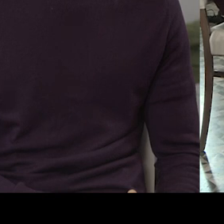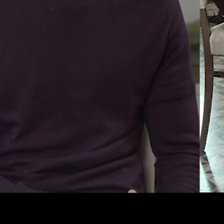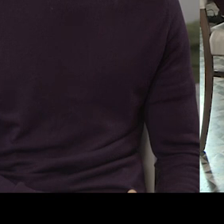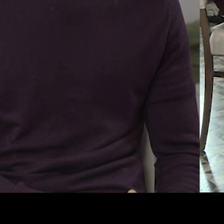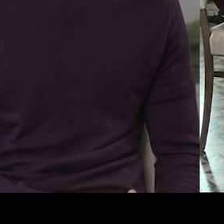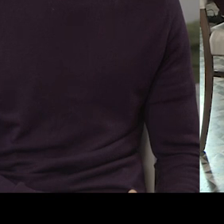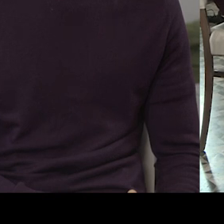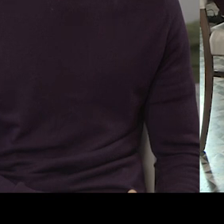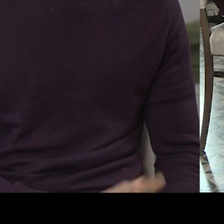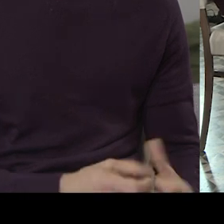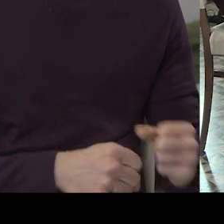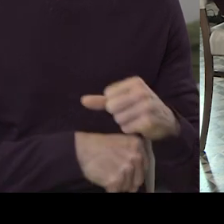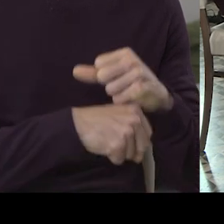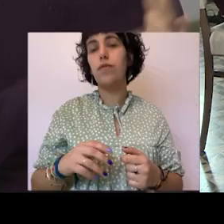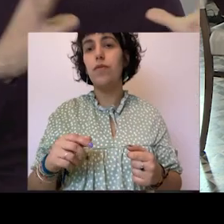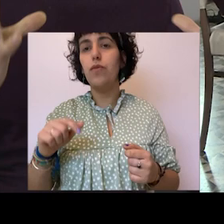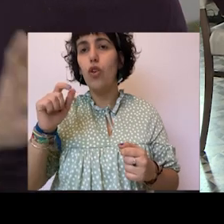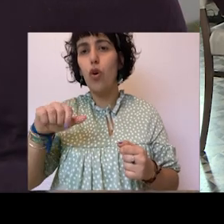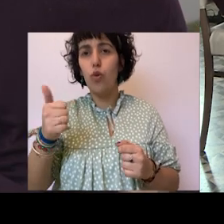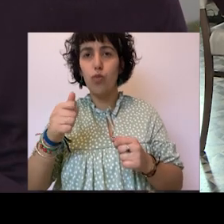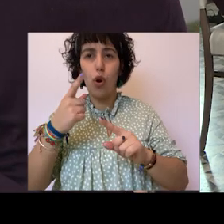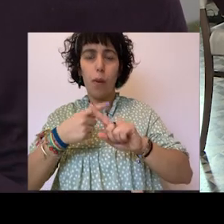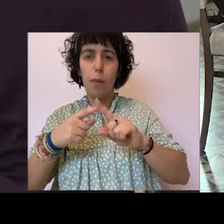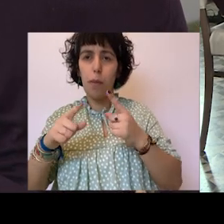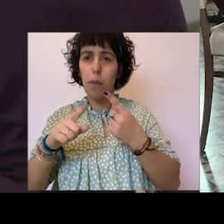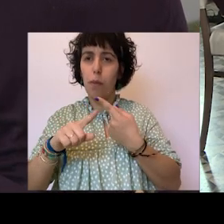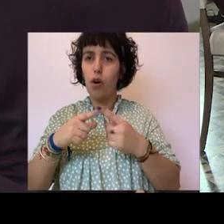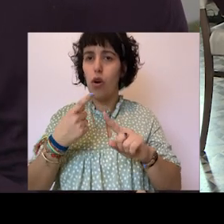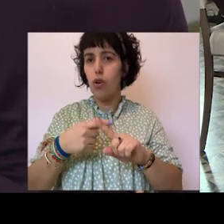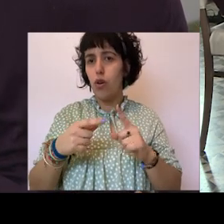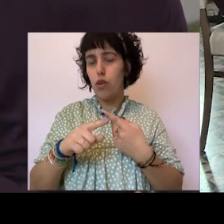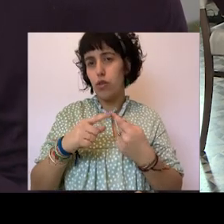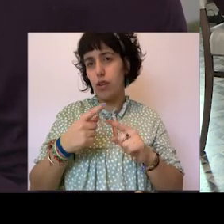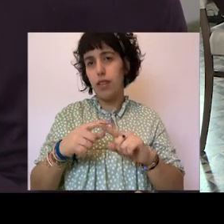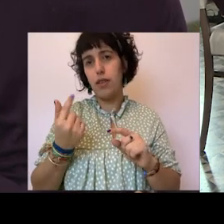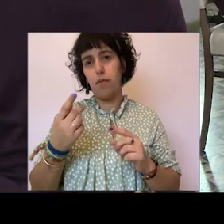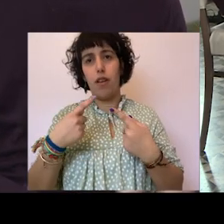Somewhere will start to come out of the way, people will explode as they get stuck